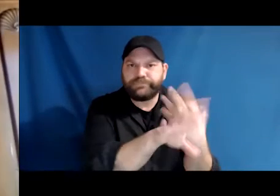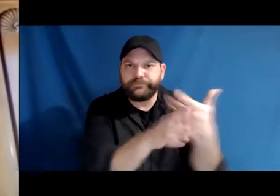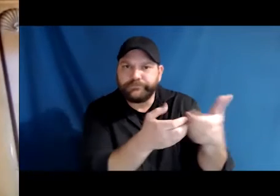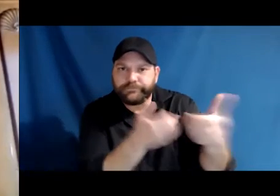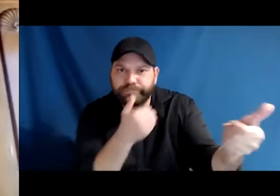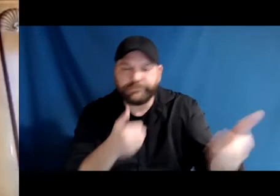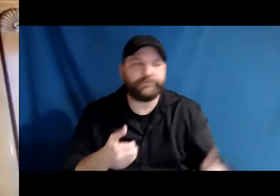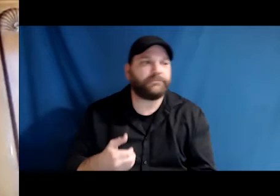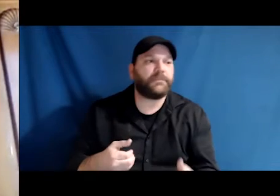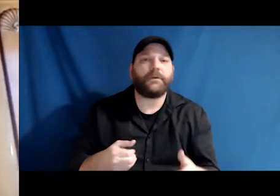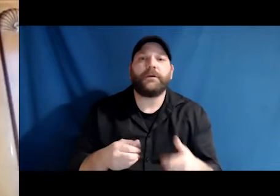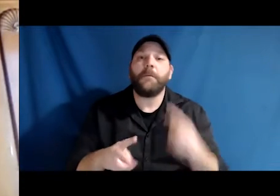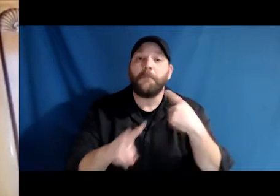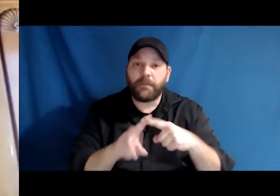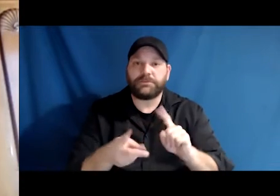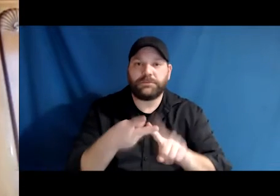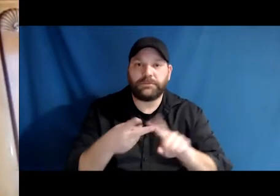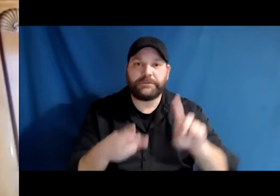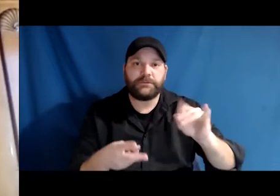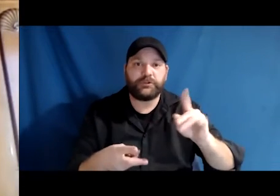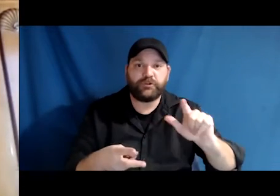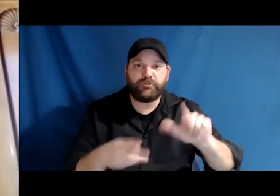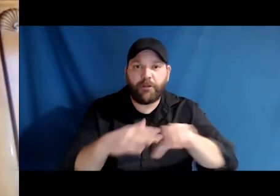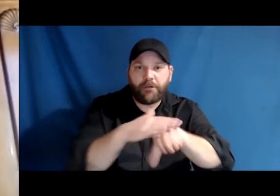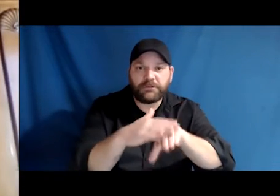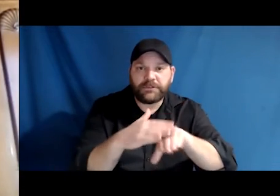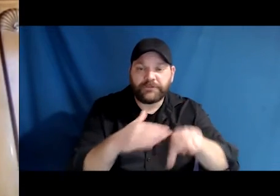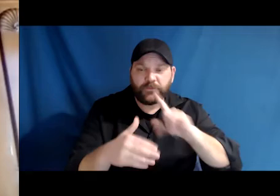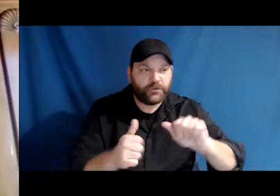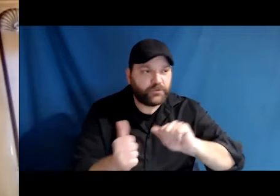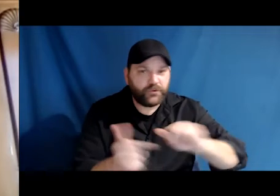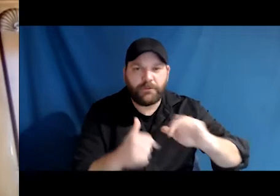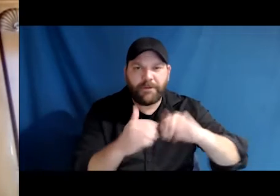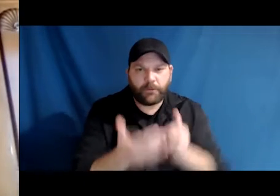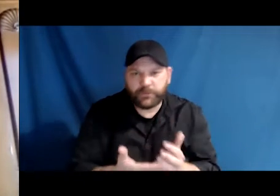and digital access was facilitated for general and special collection materials not available